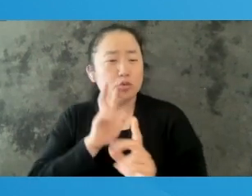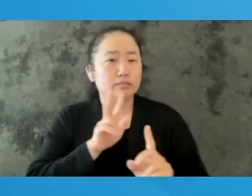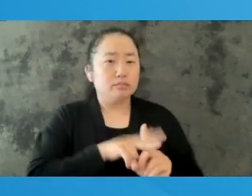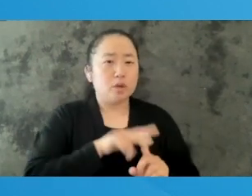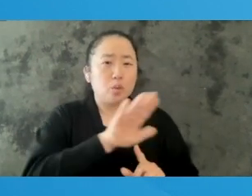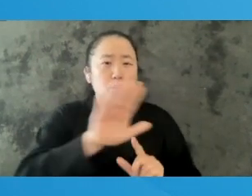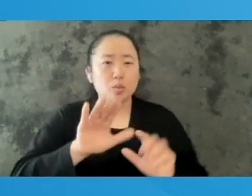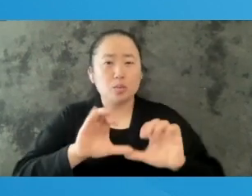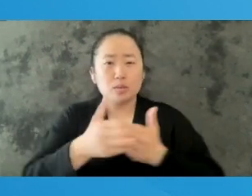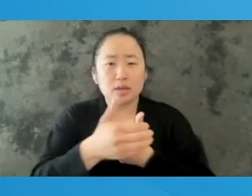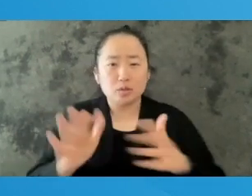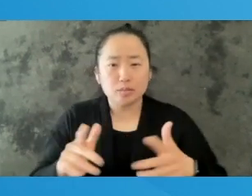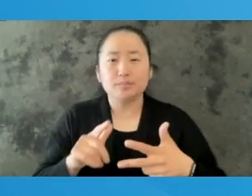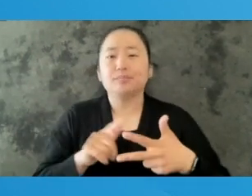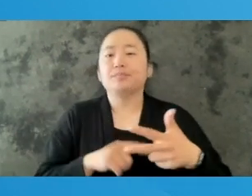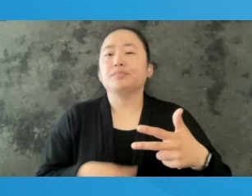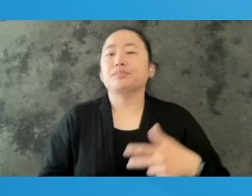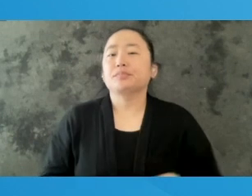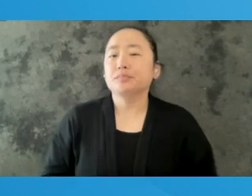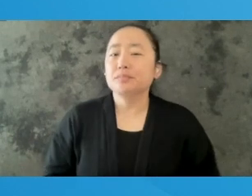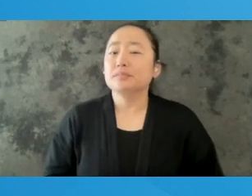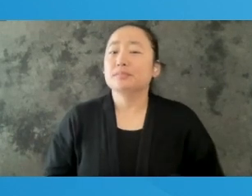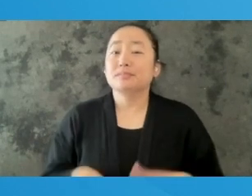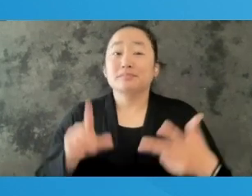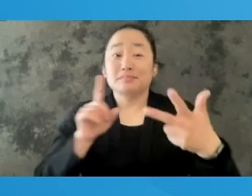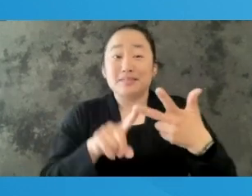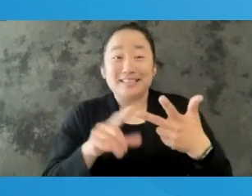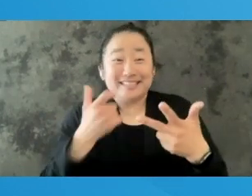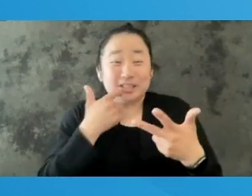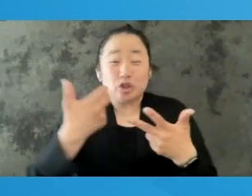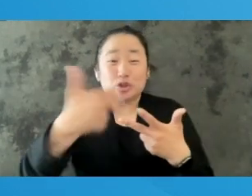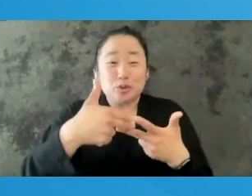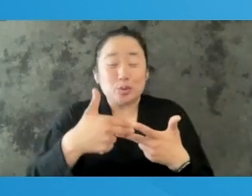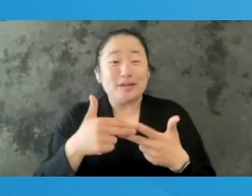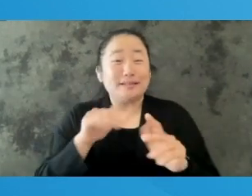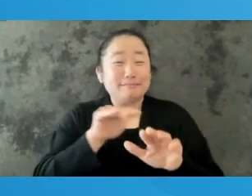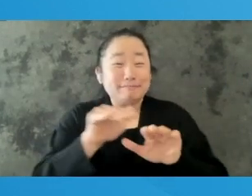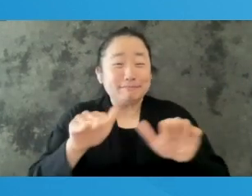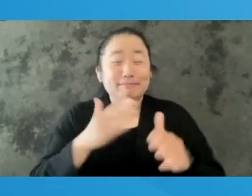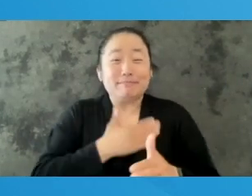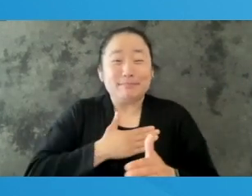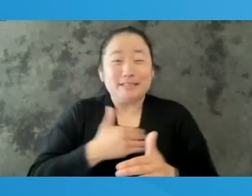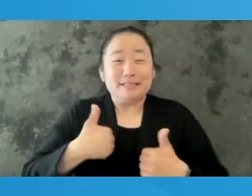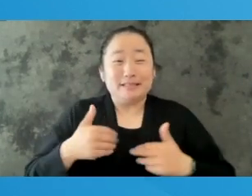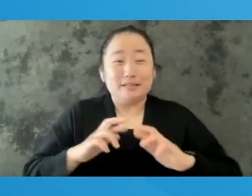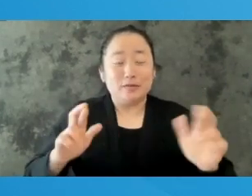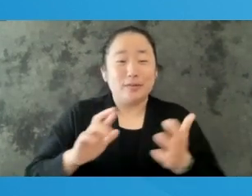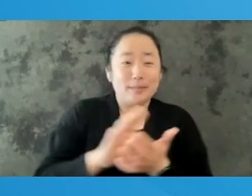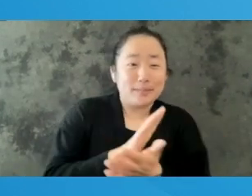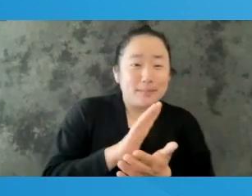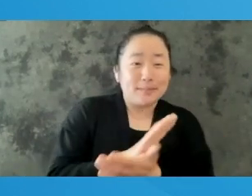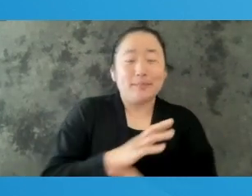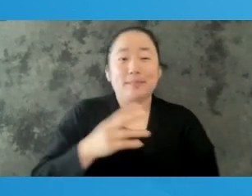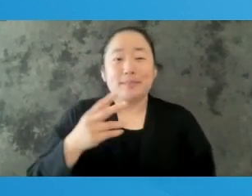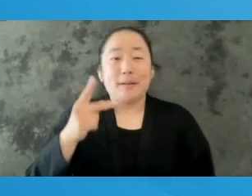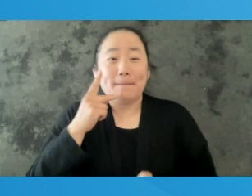And just as a reminder, if you're just joining us, you will need paper and pencil or a pen. We're not in the galleries today.